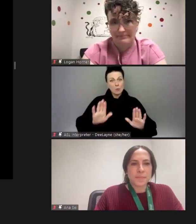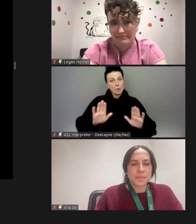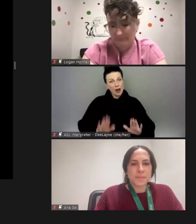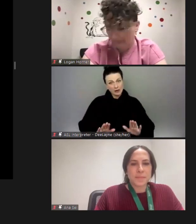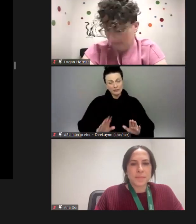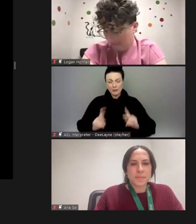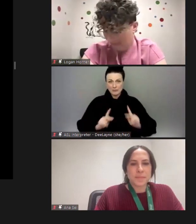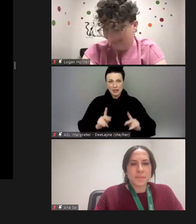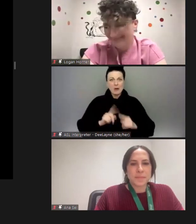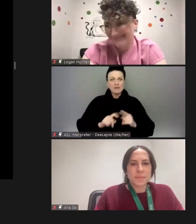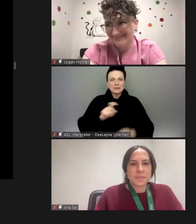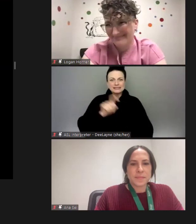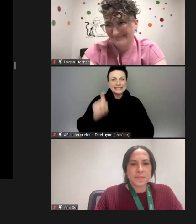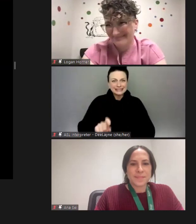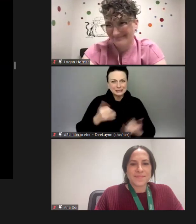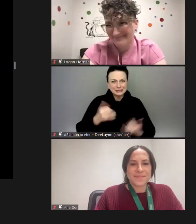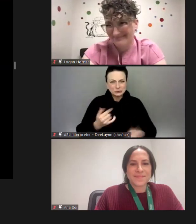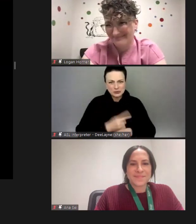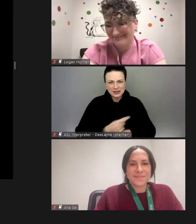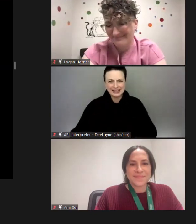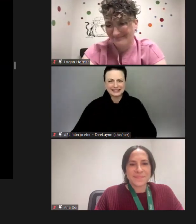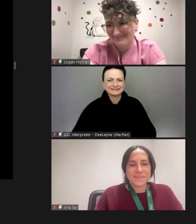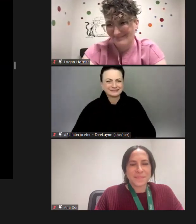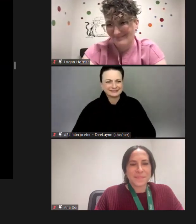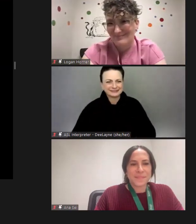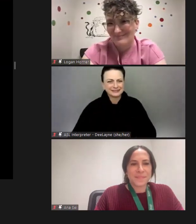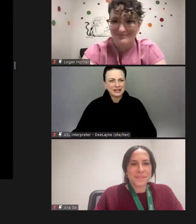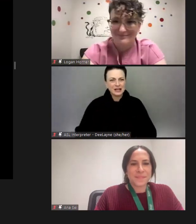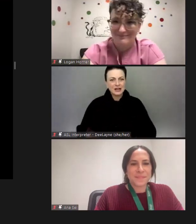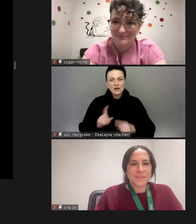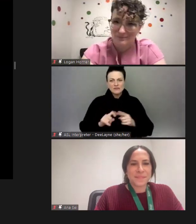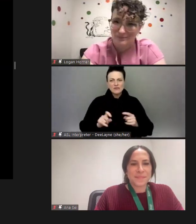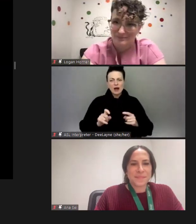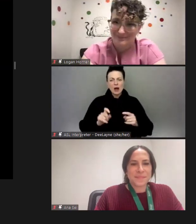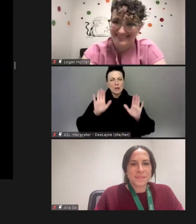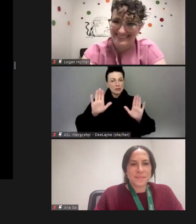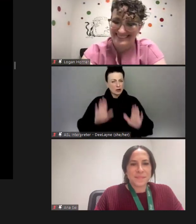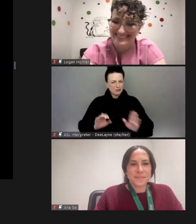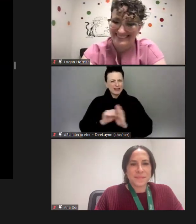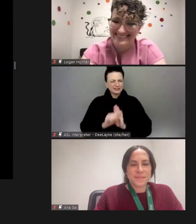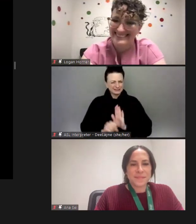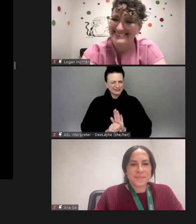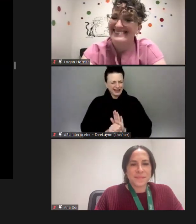Texas with us today from the great state